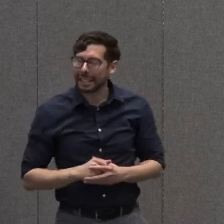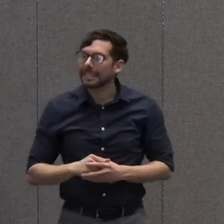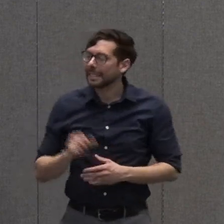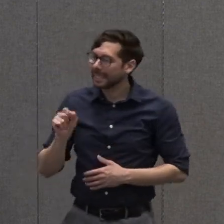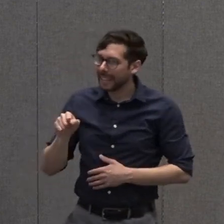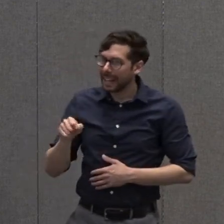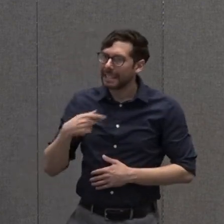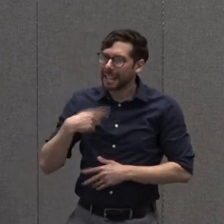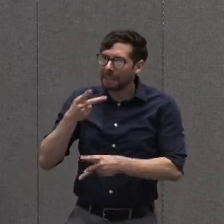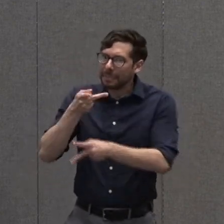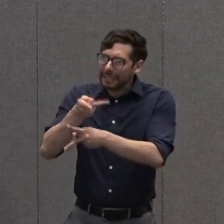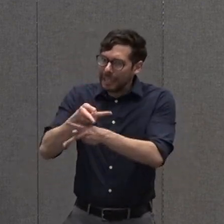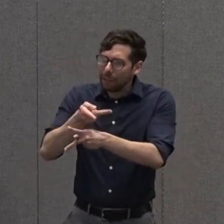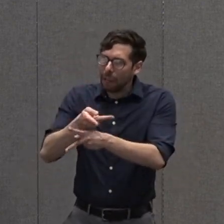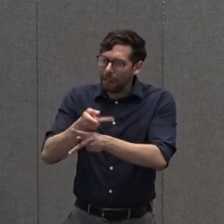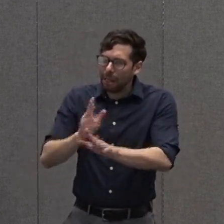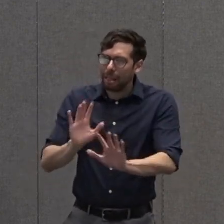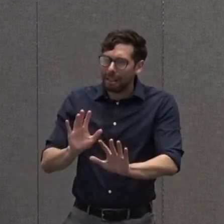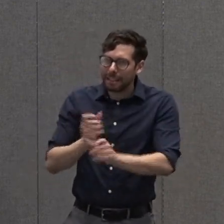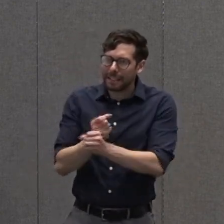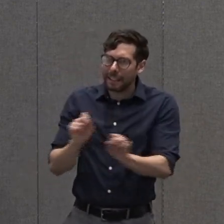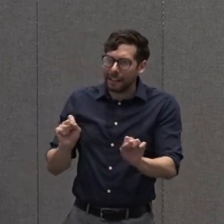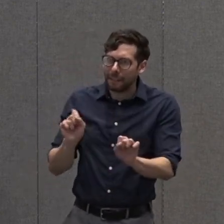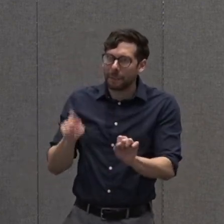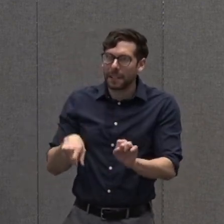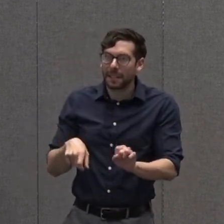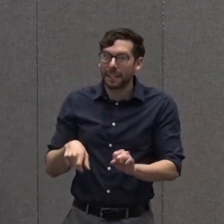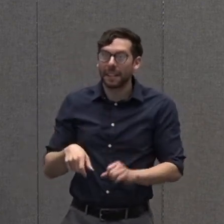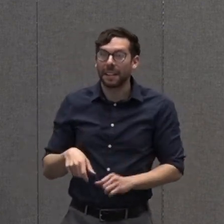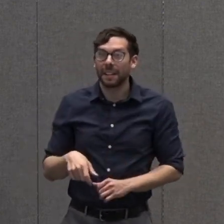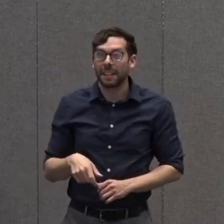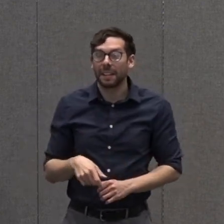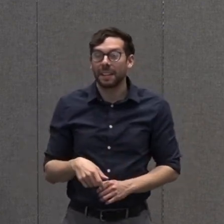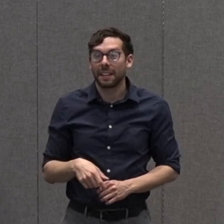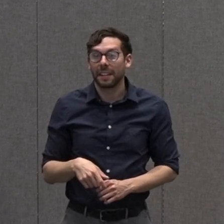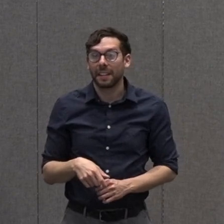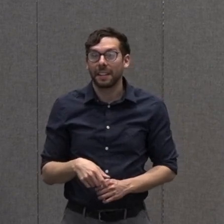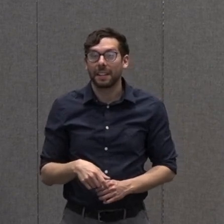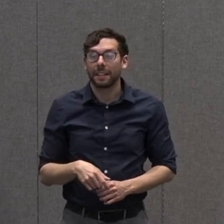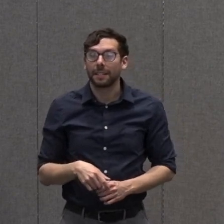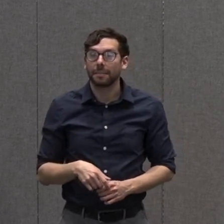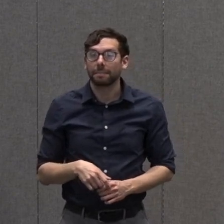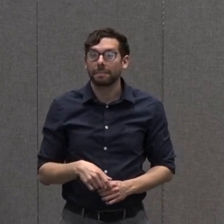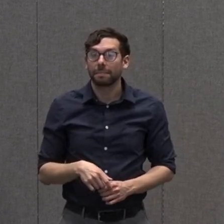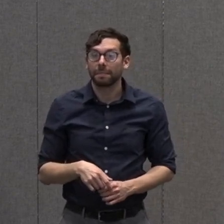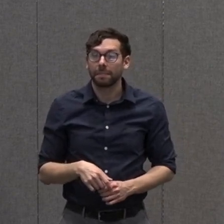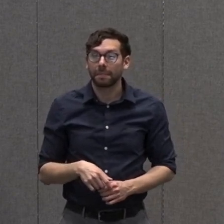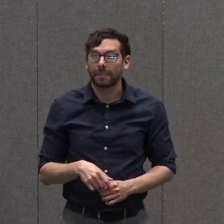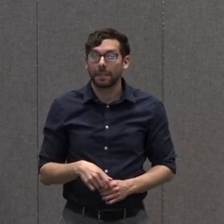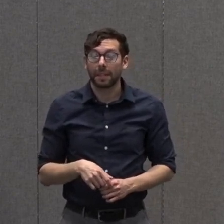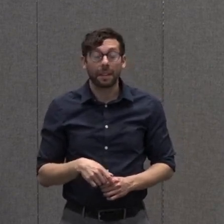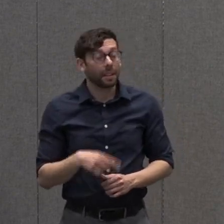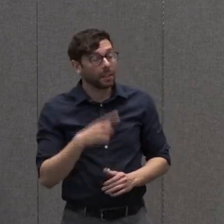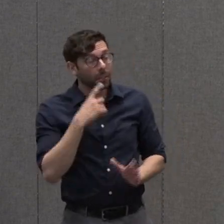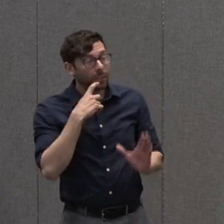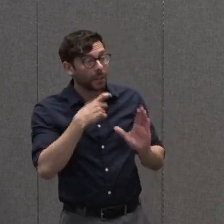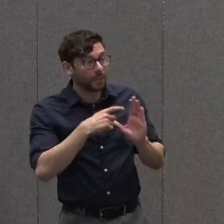but she will defend herself. - So, you're being careful, so her head doesn't get away with you. So she has, I noticed she has, can I touch her?